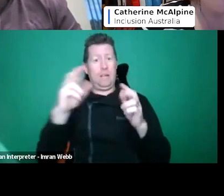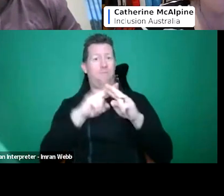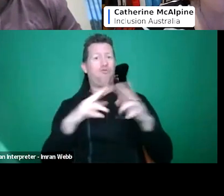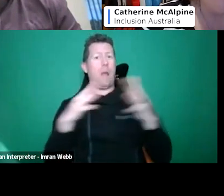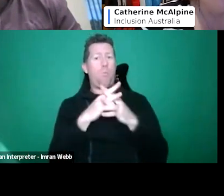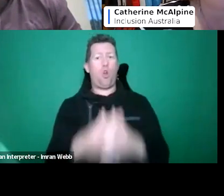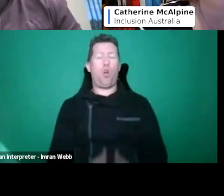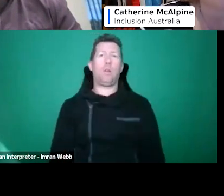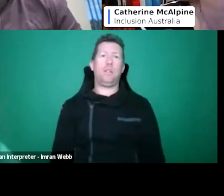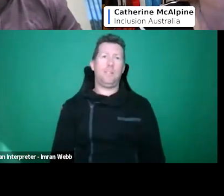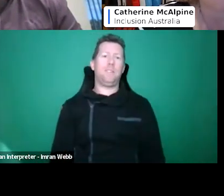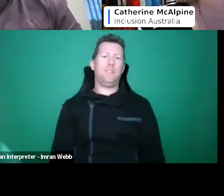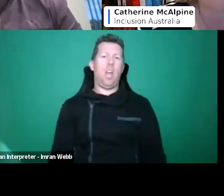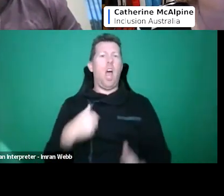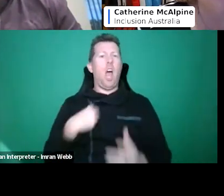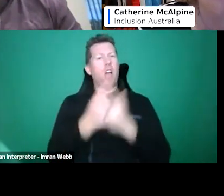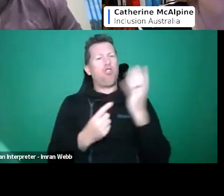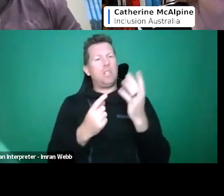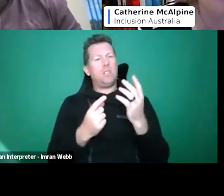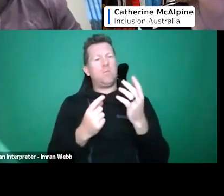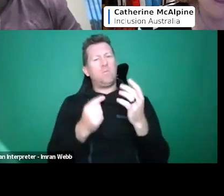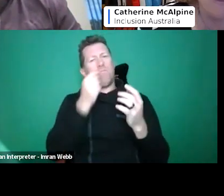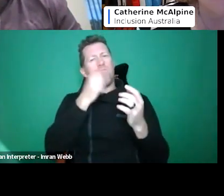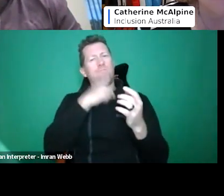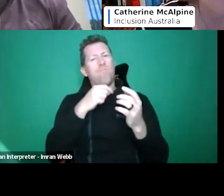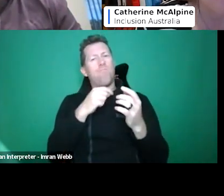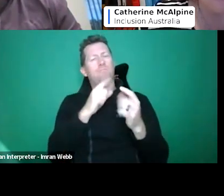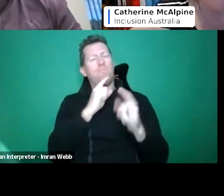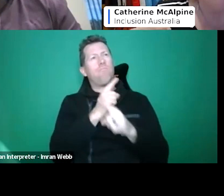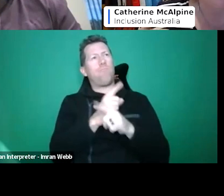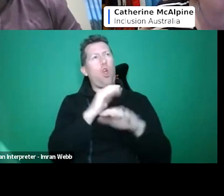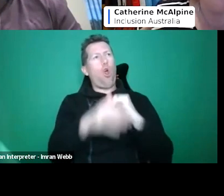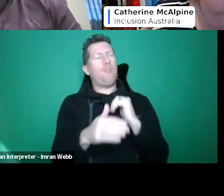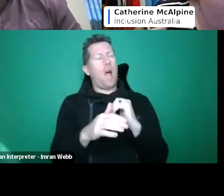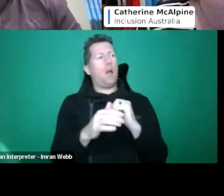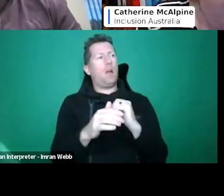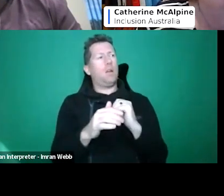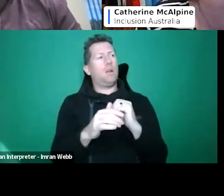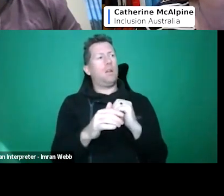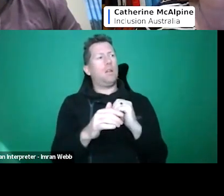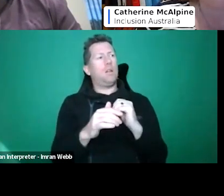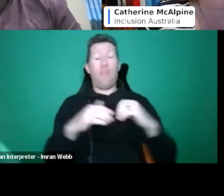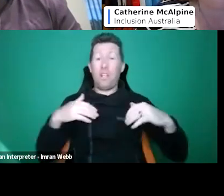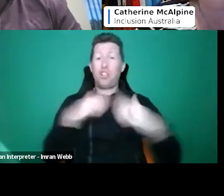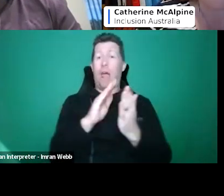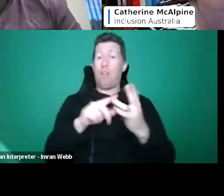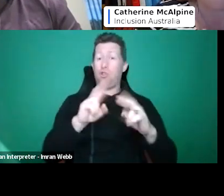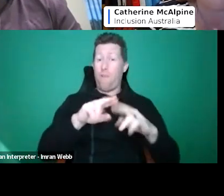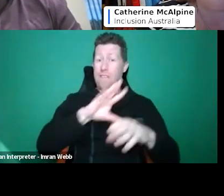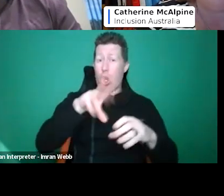And I just want to reflect on a couple of your earlier words around the challenge of inclusion for all people with